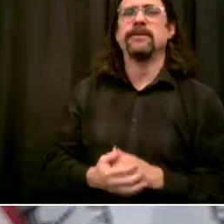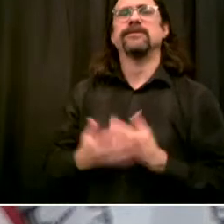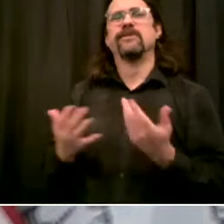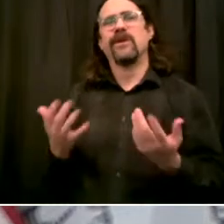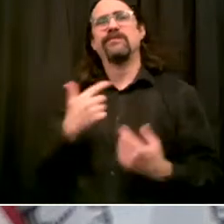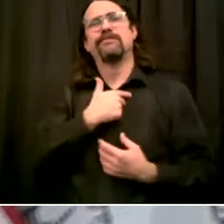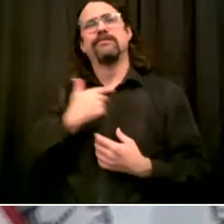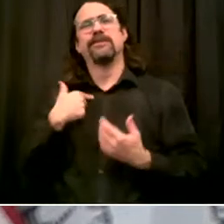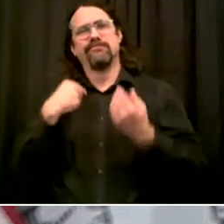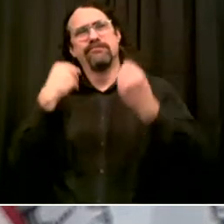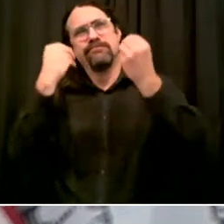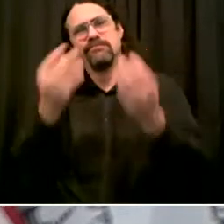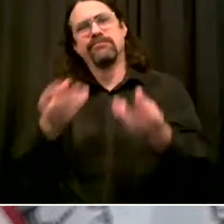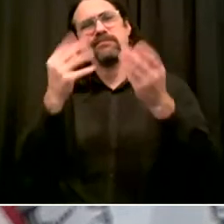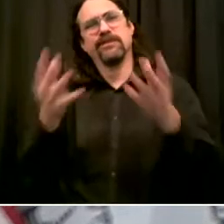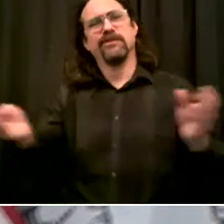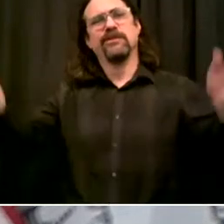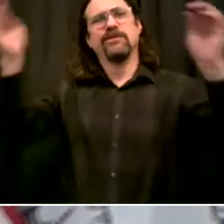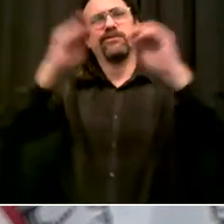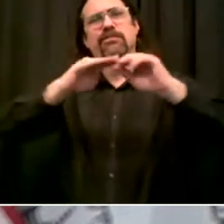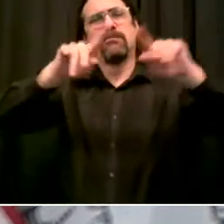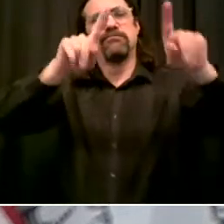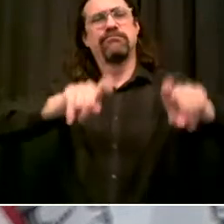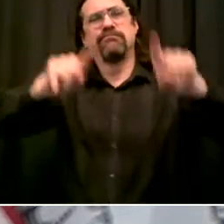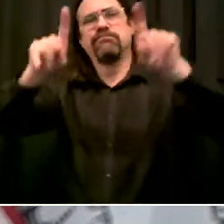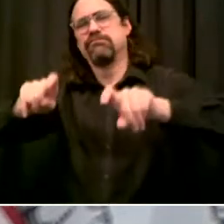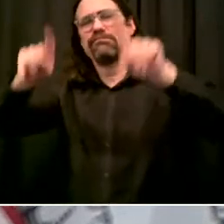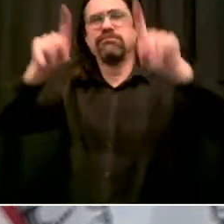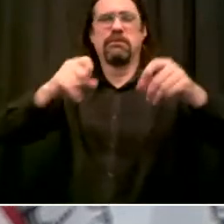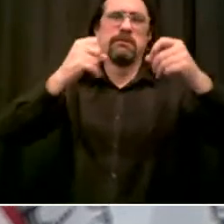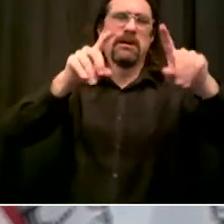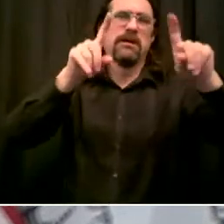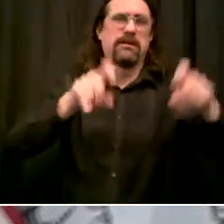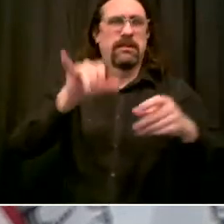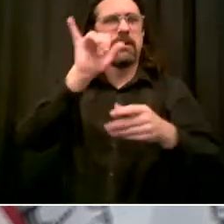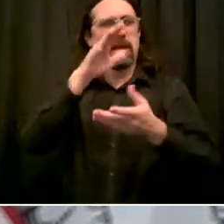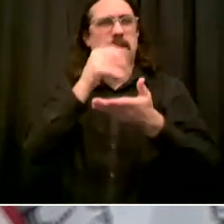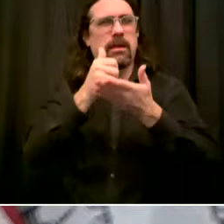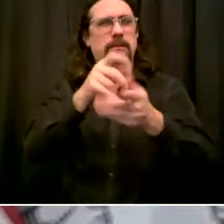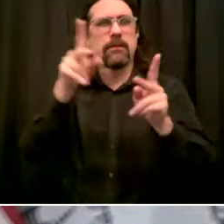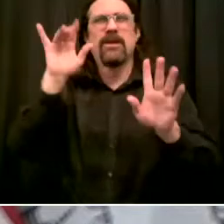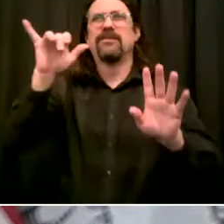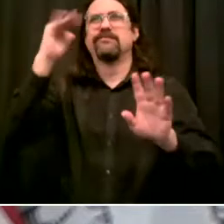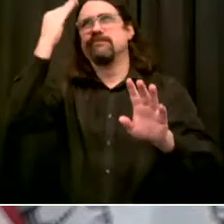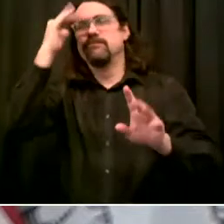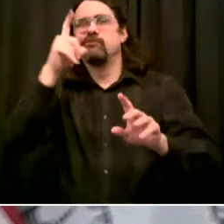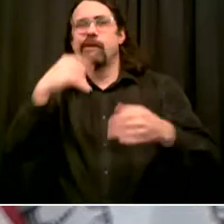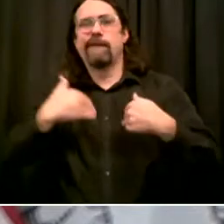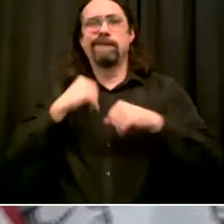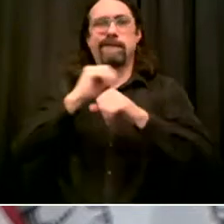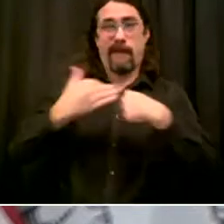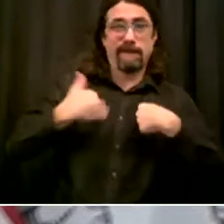ESSENCE OF WHAT WE ARE DEALING WITH HERE. THERE MAY BE E OTHER